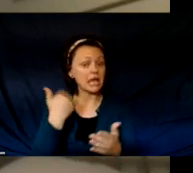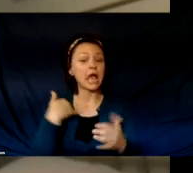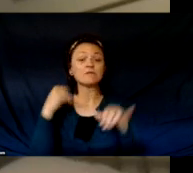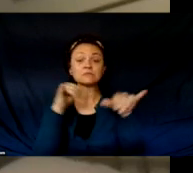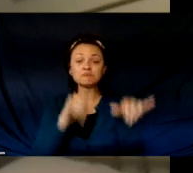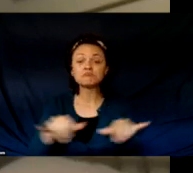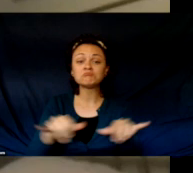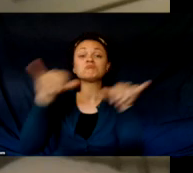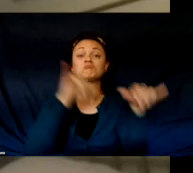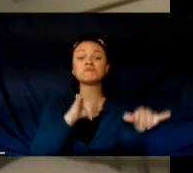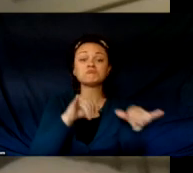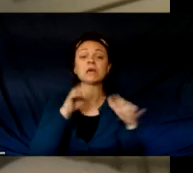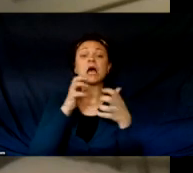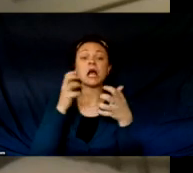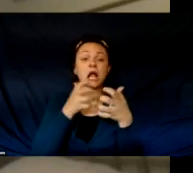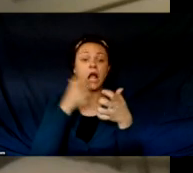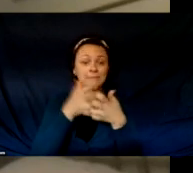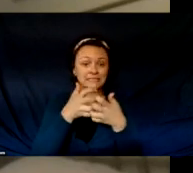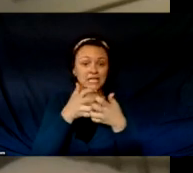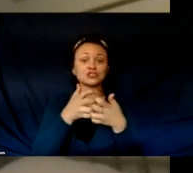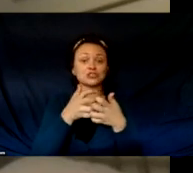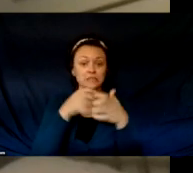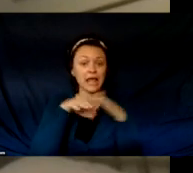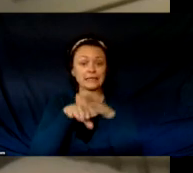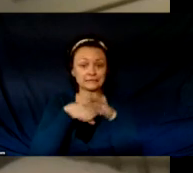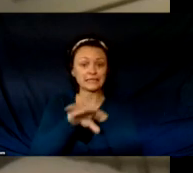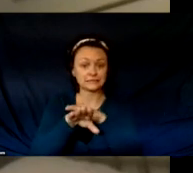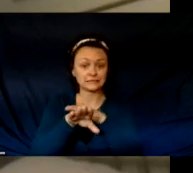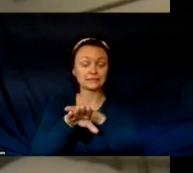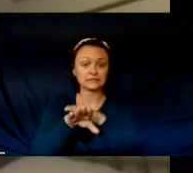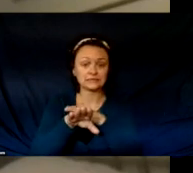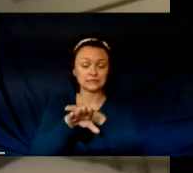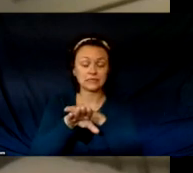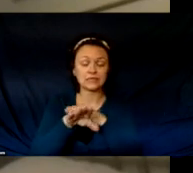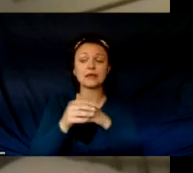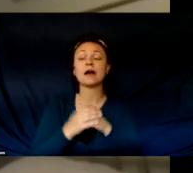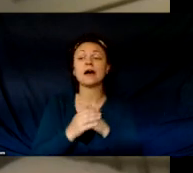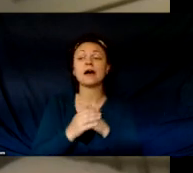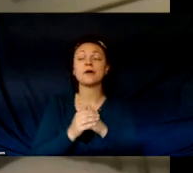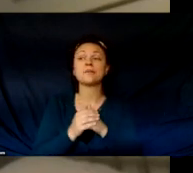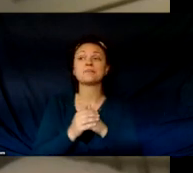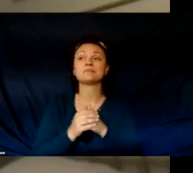your research design or access accommodations.